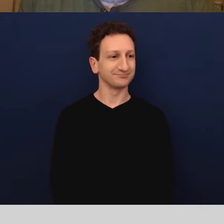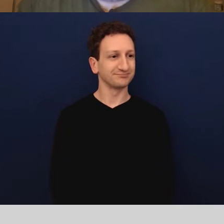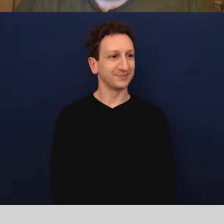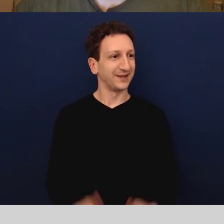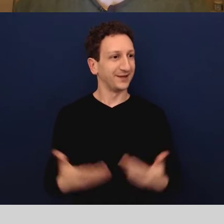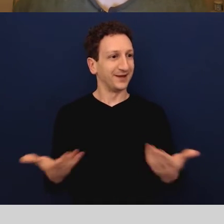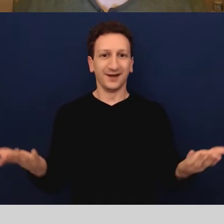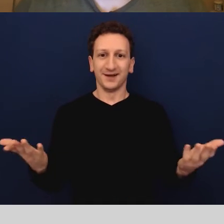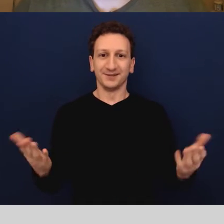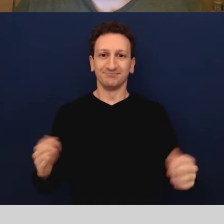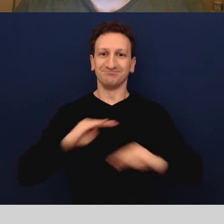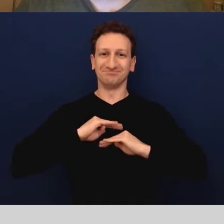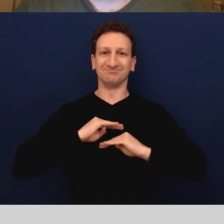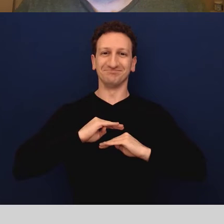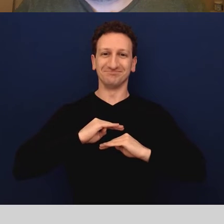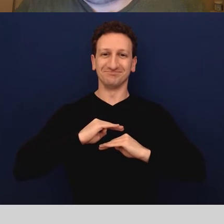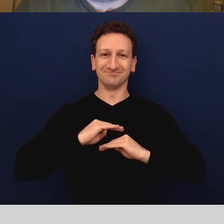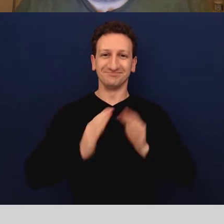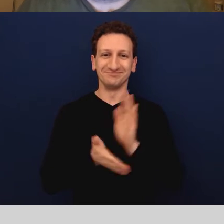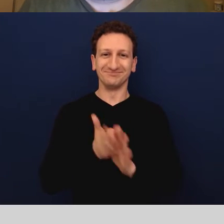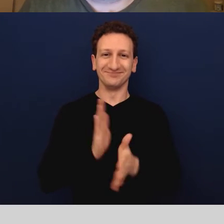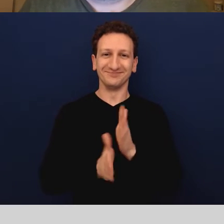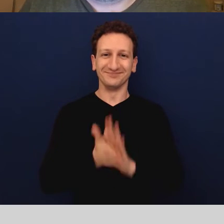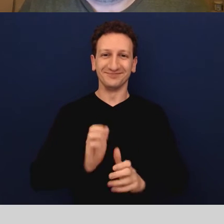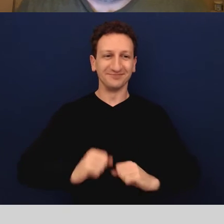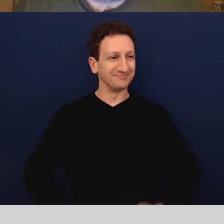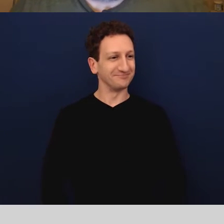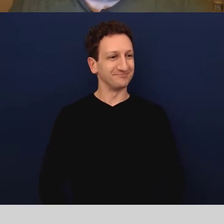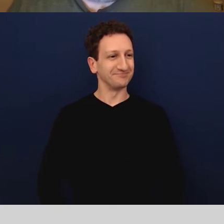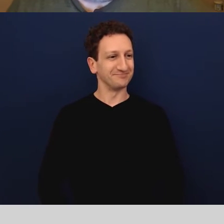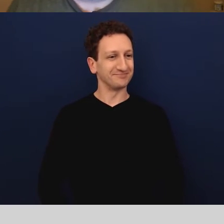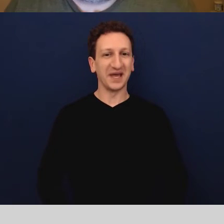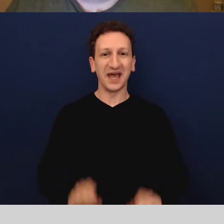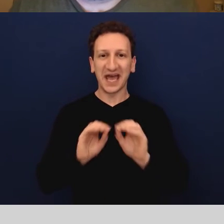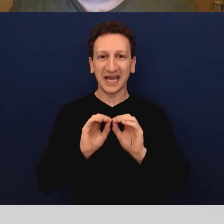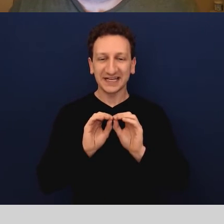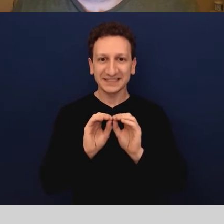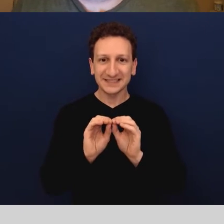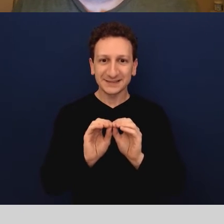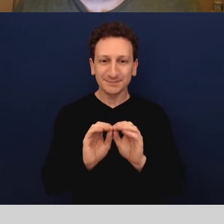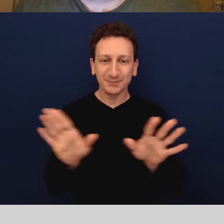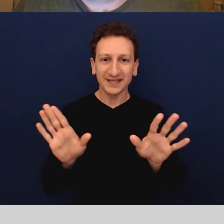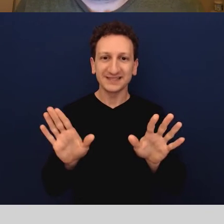Once again, you might think we're done. We have explicit database dispatch.